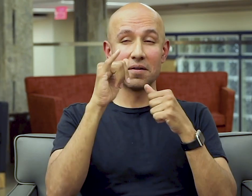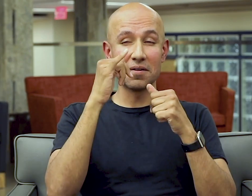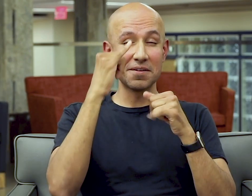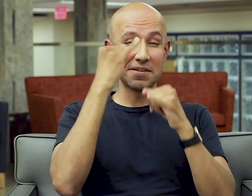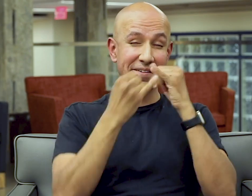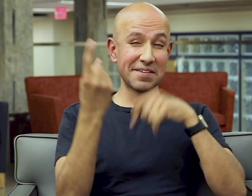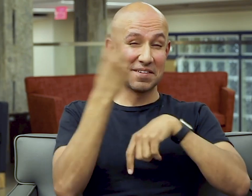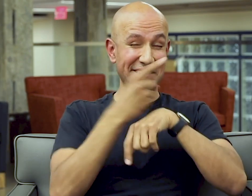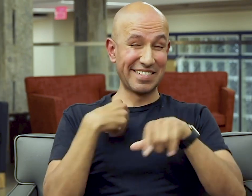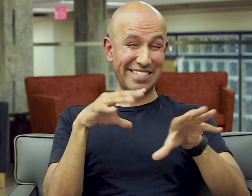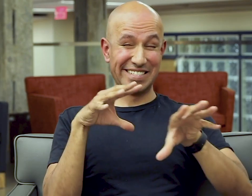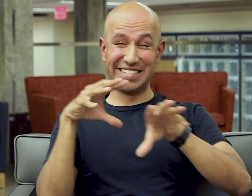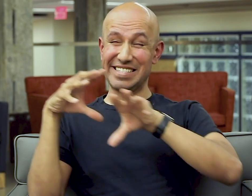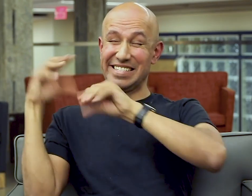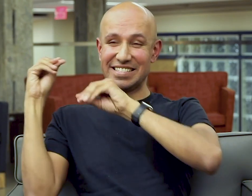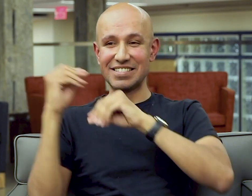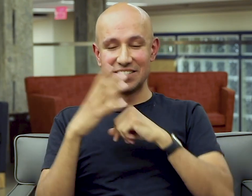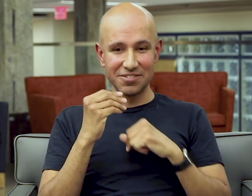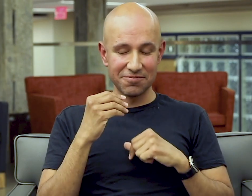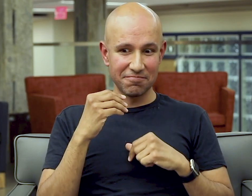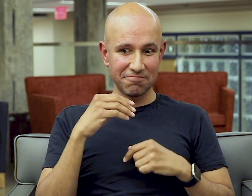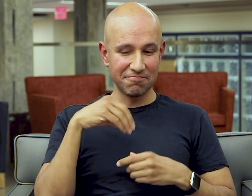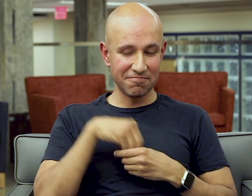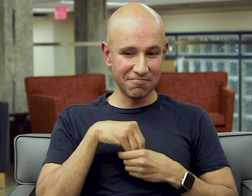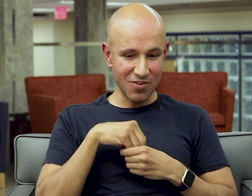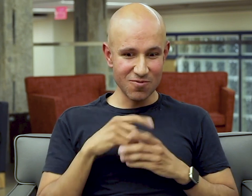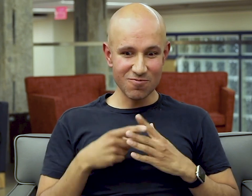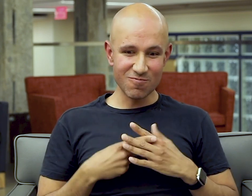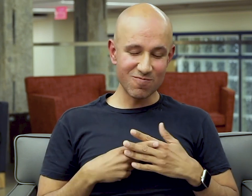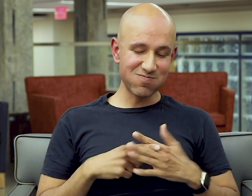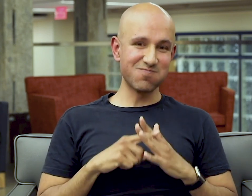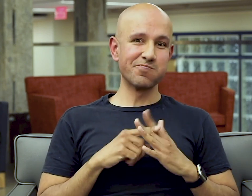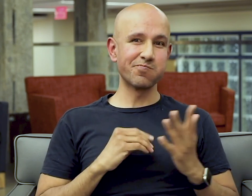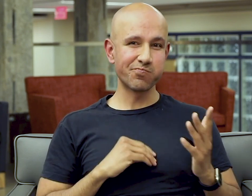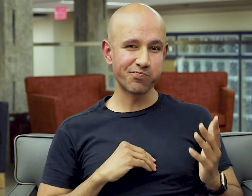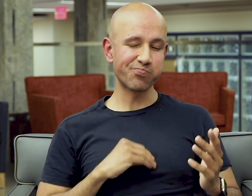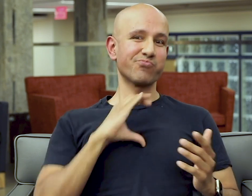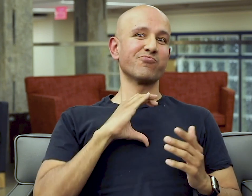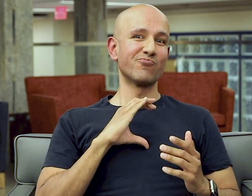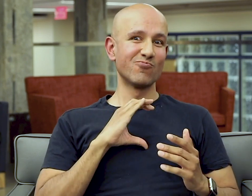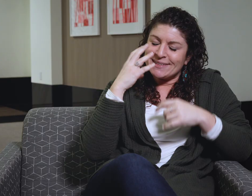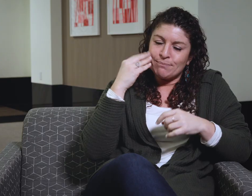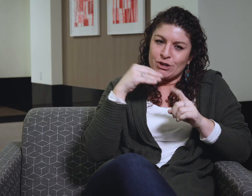I remember on the last day, as I was leaving, I noticed a new, growing sense of pride in who I was.